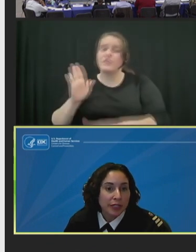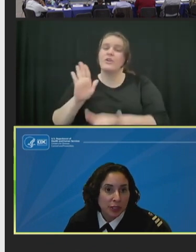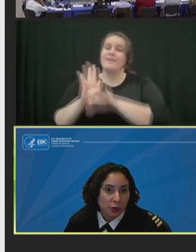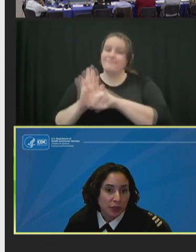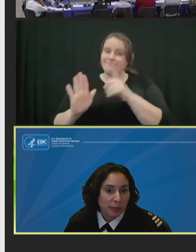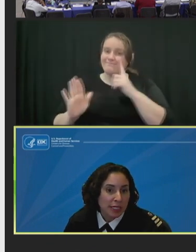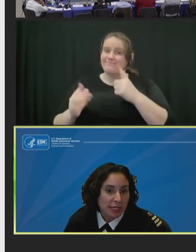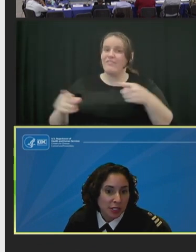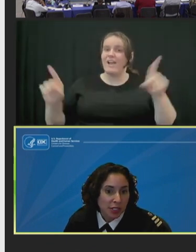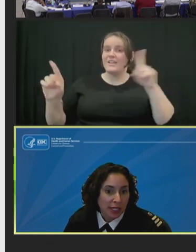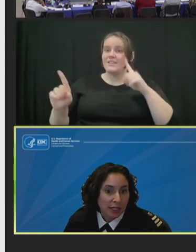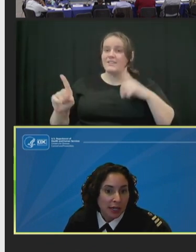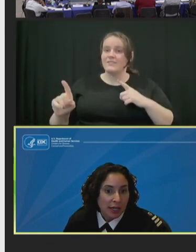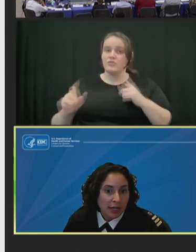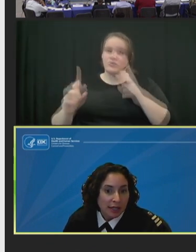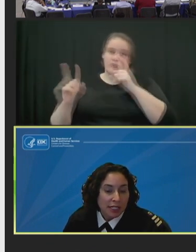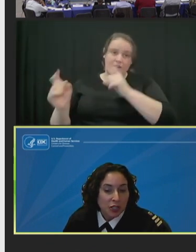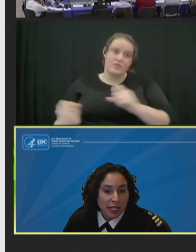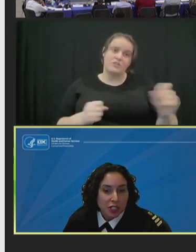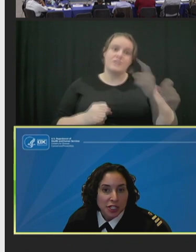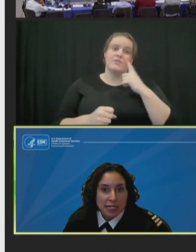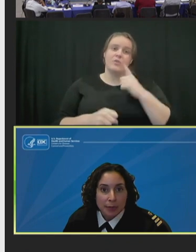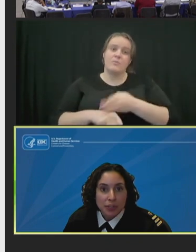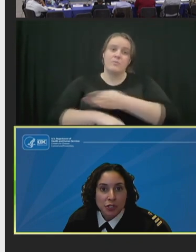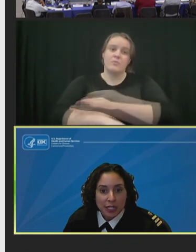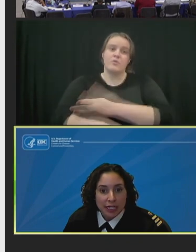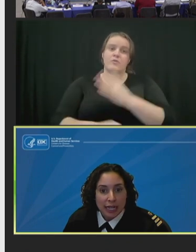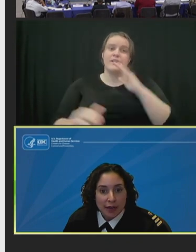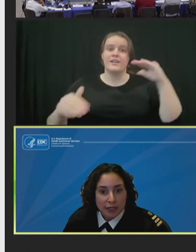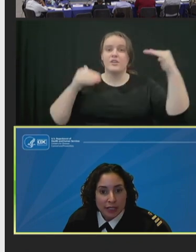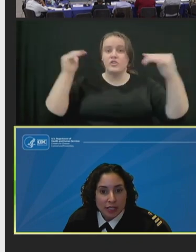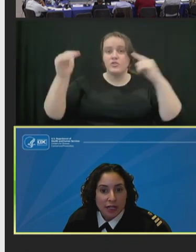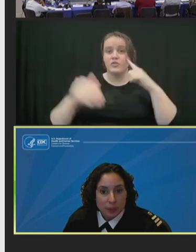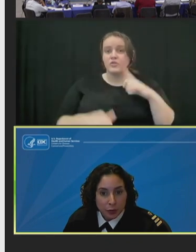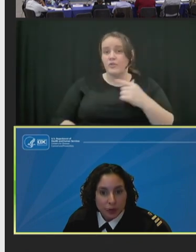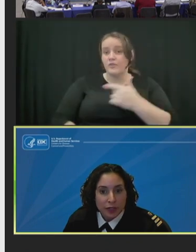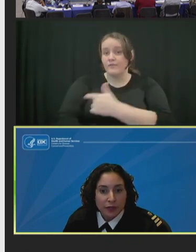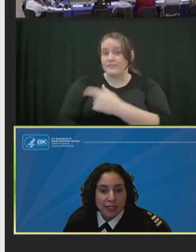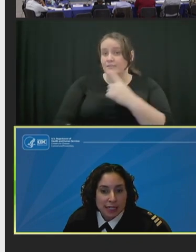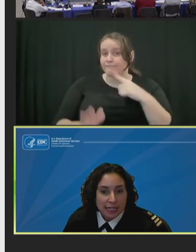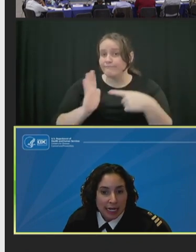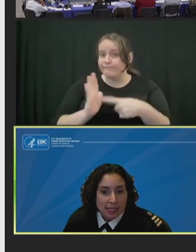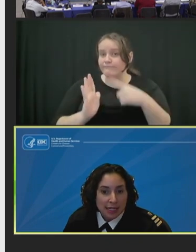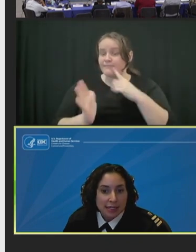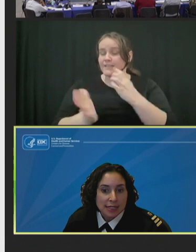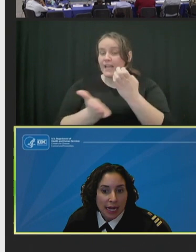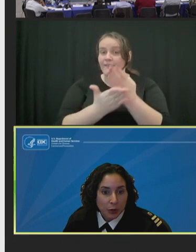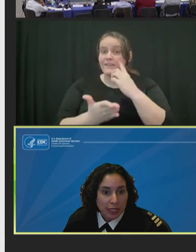adult immunization. These strategies demonstrated evidence of improving vaccine access, equity,